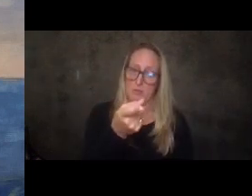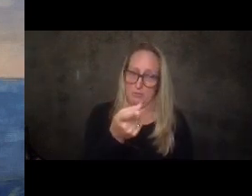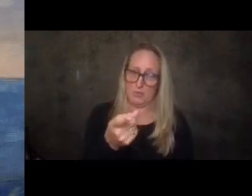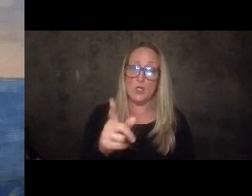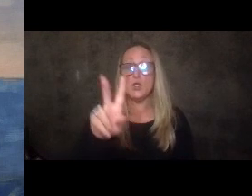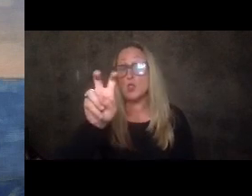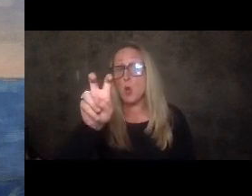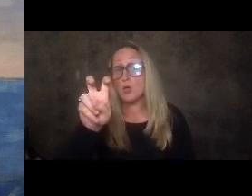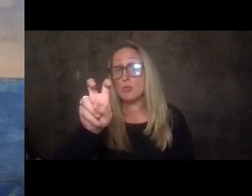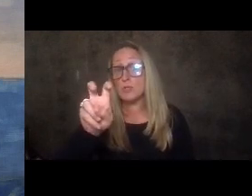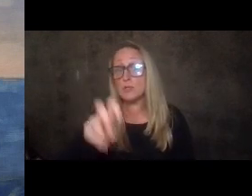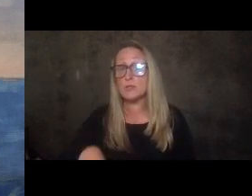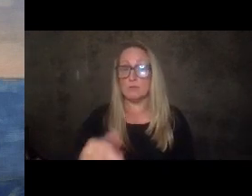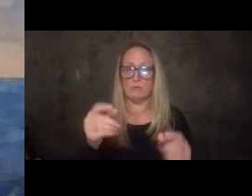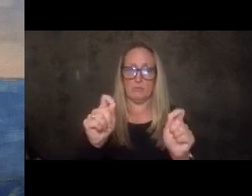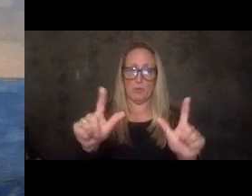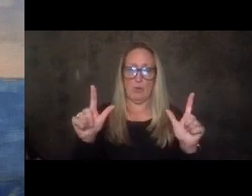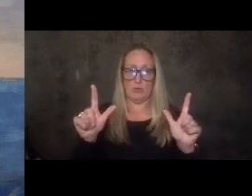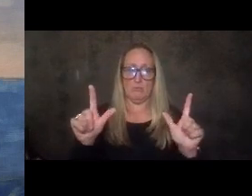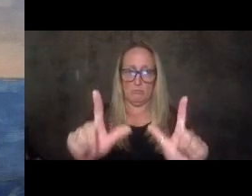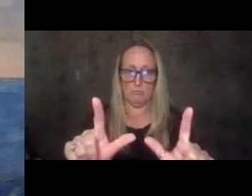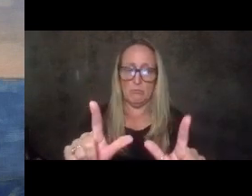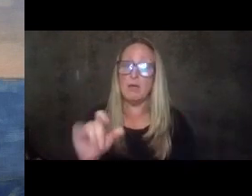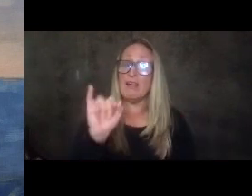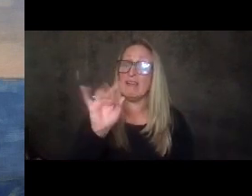percent. Zoom out notice when I turn on magnifier. It did open